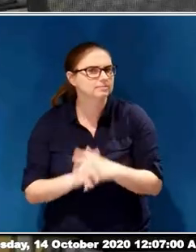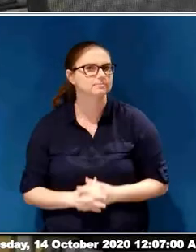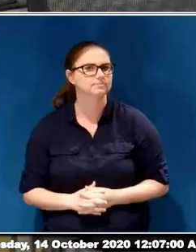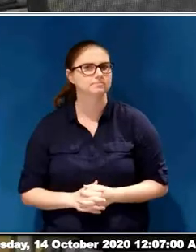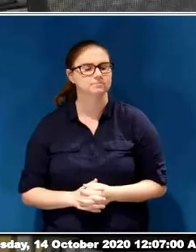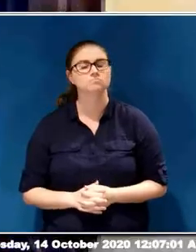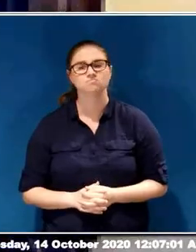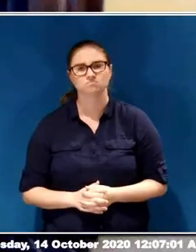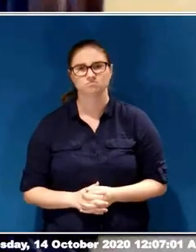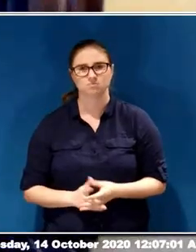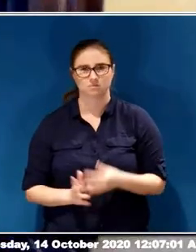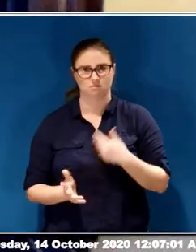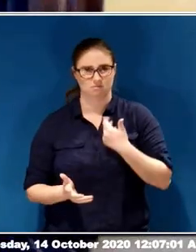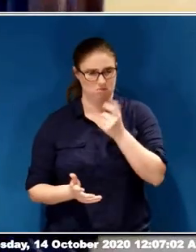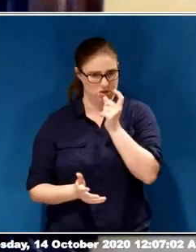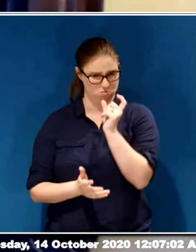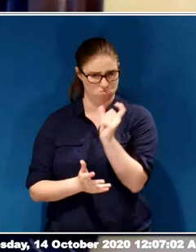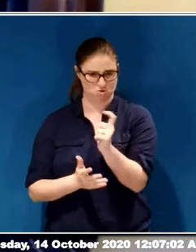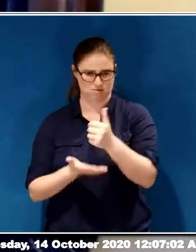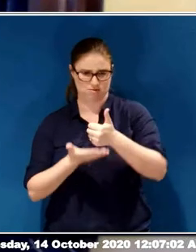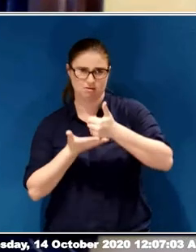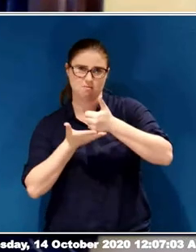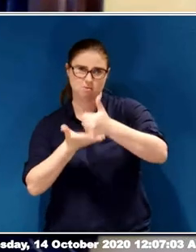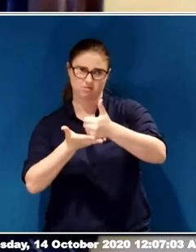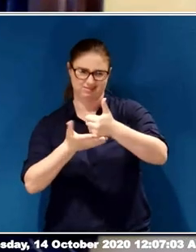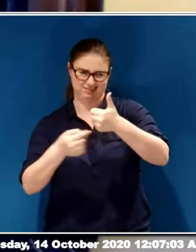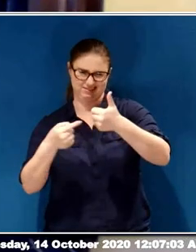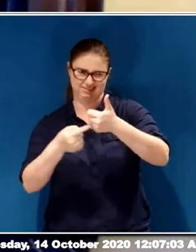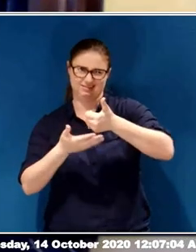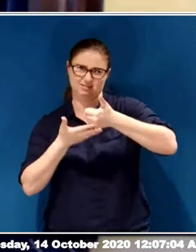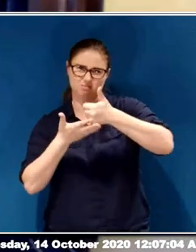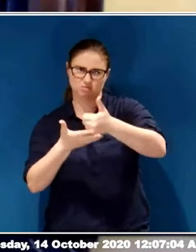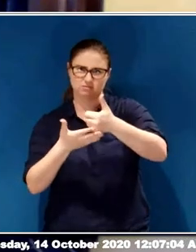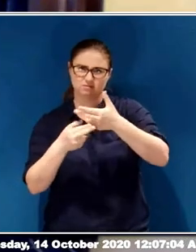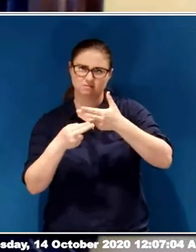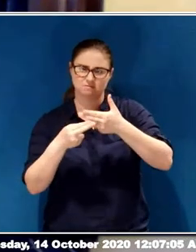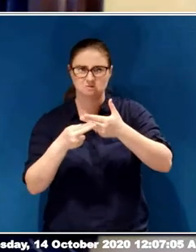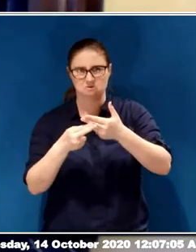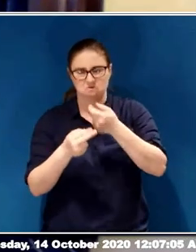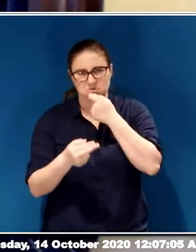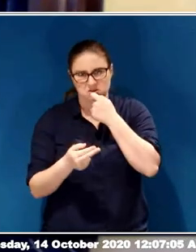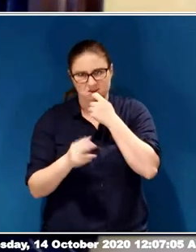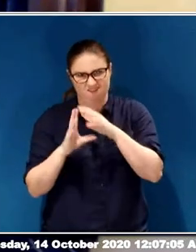Convention on the Rights of Persons with Disabilities in Article 24.2(d) and